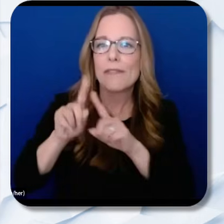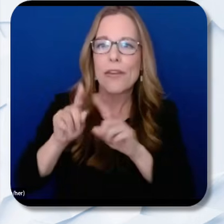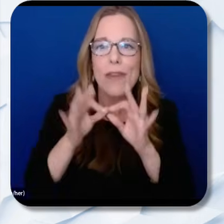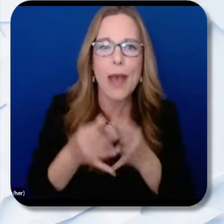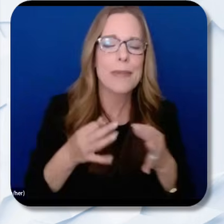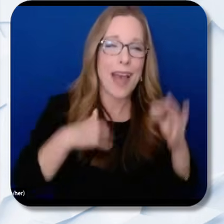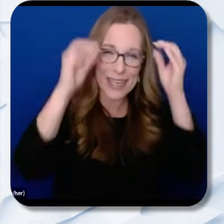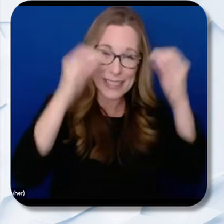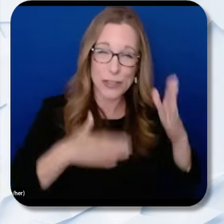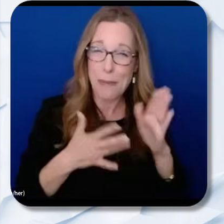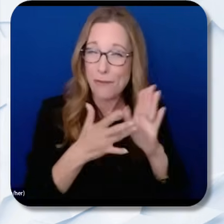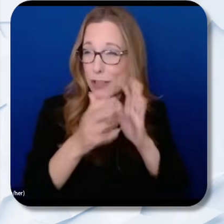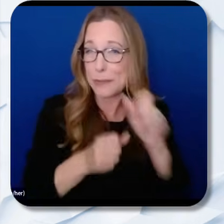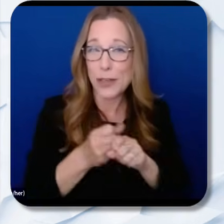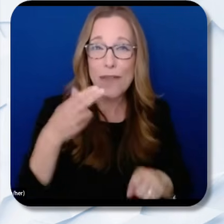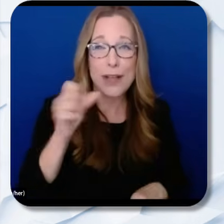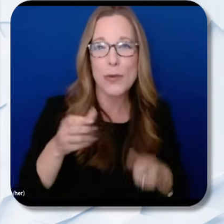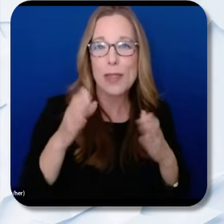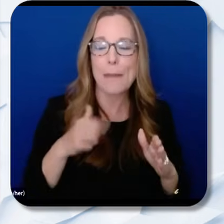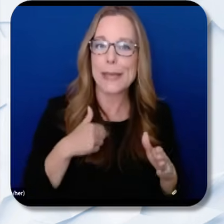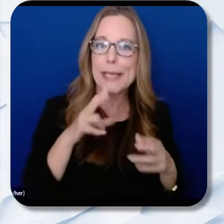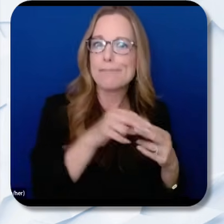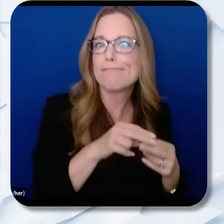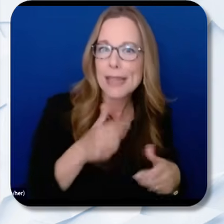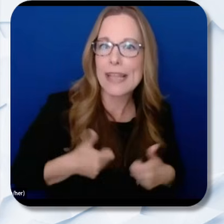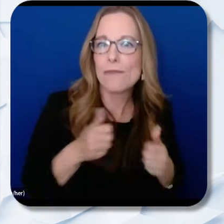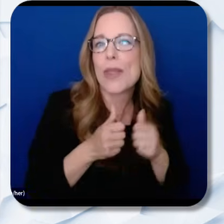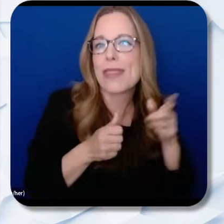In both states here, but when I felt like I ran out of options in Illinois,